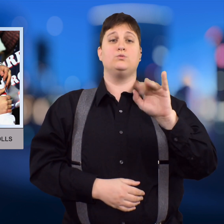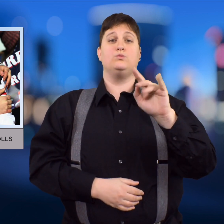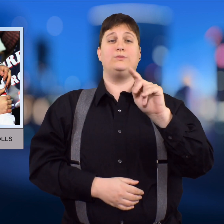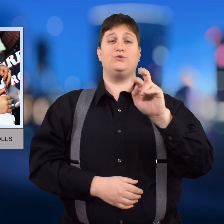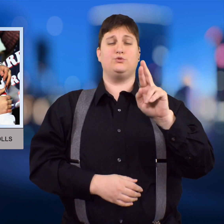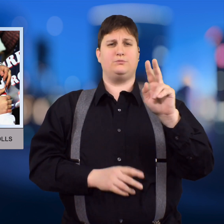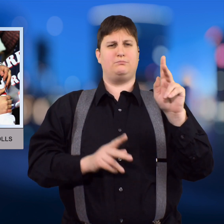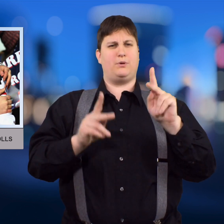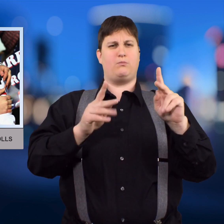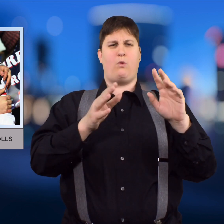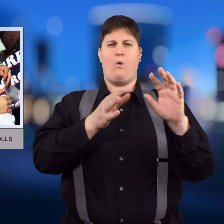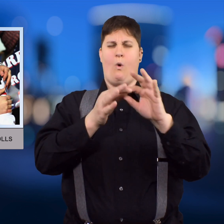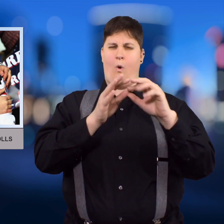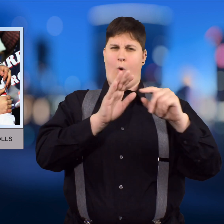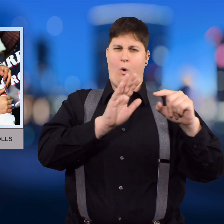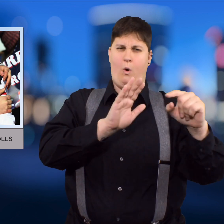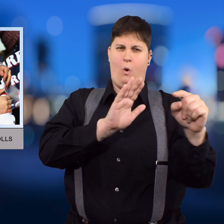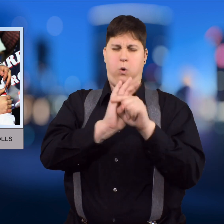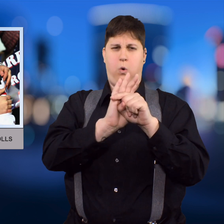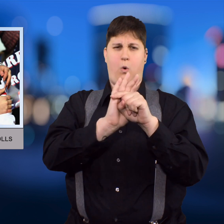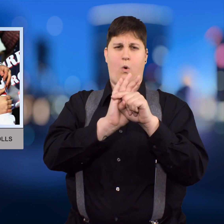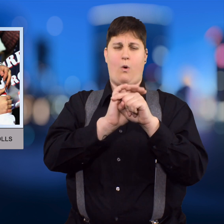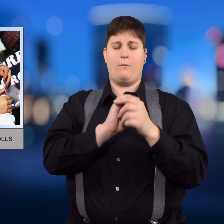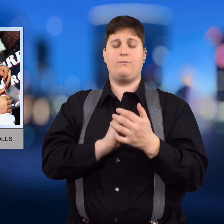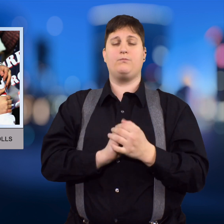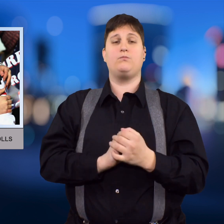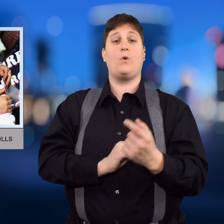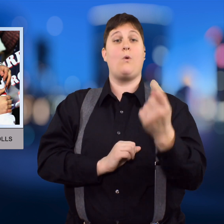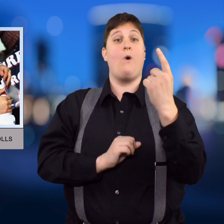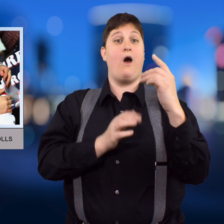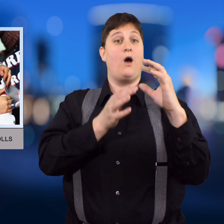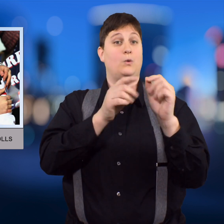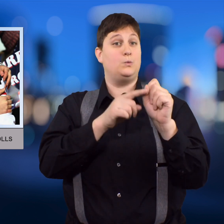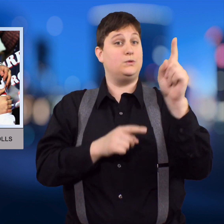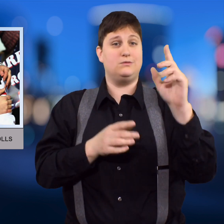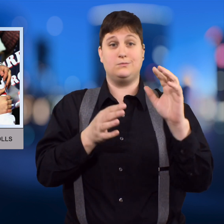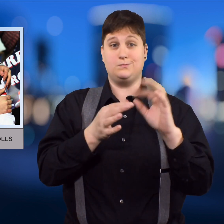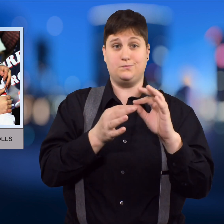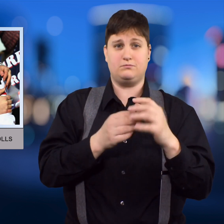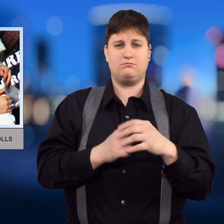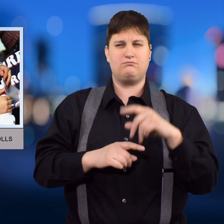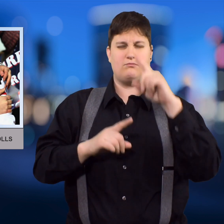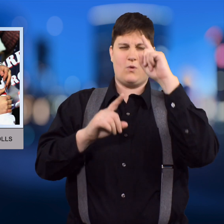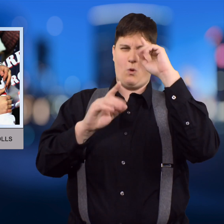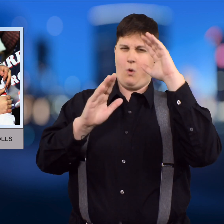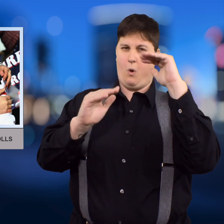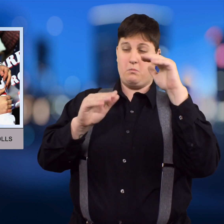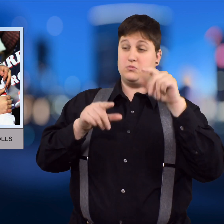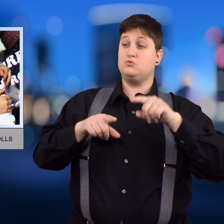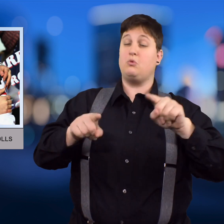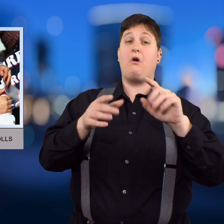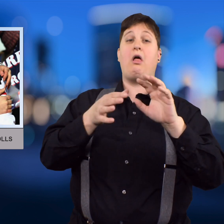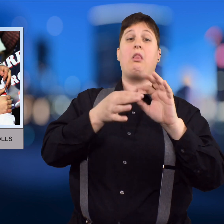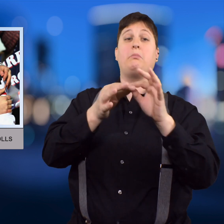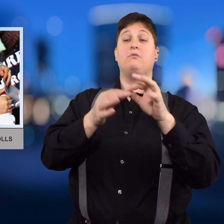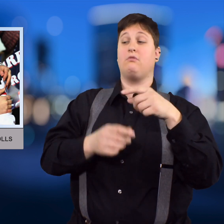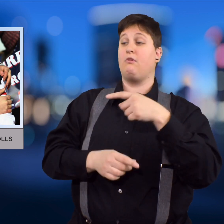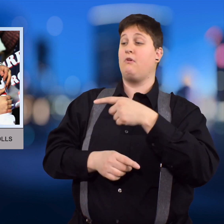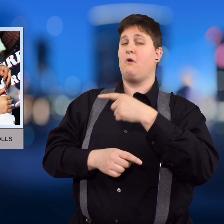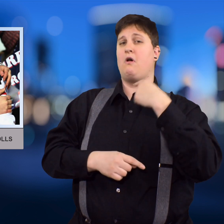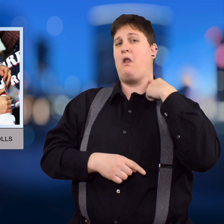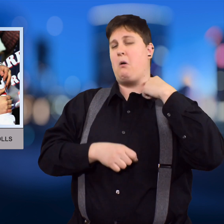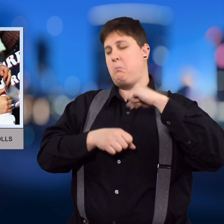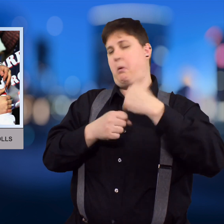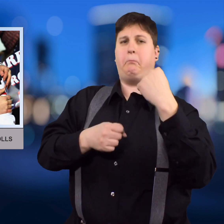Negative comments poured in on Twitter, with one user saying he hoped Vonn would break